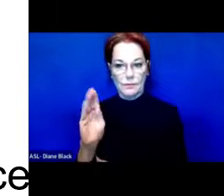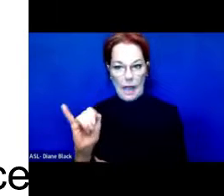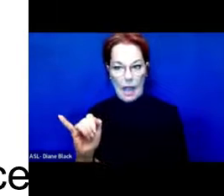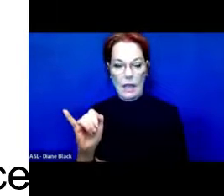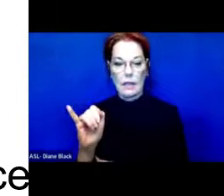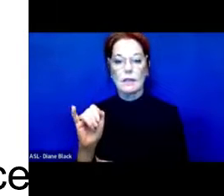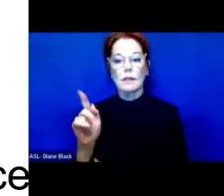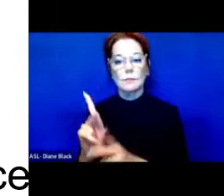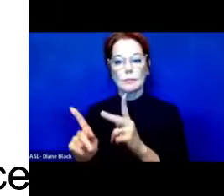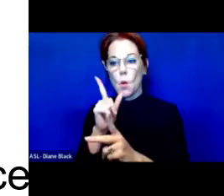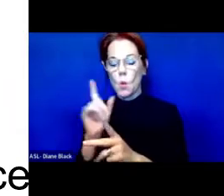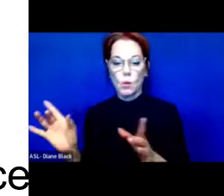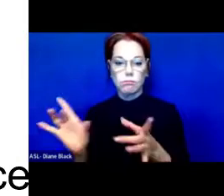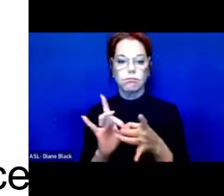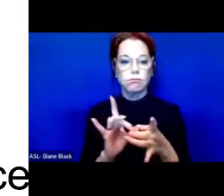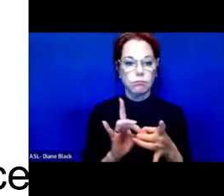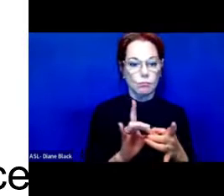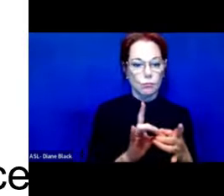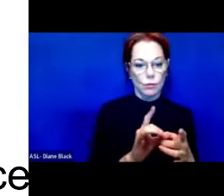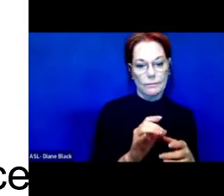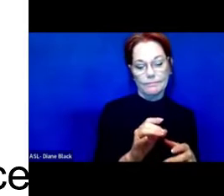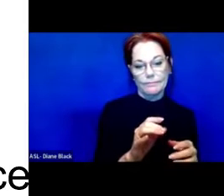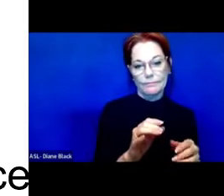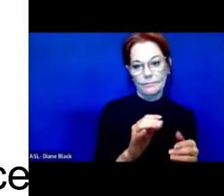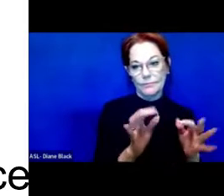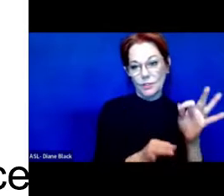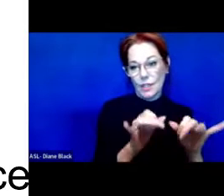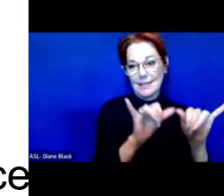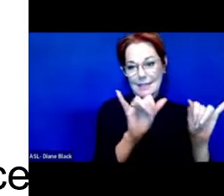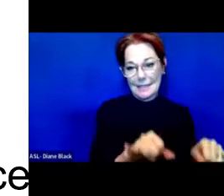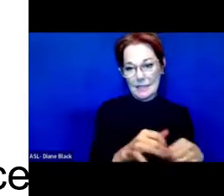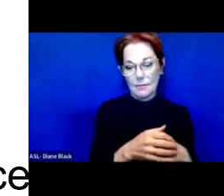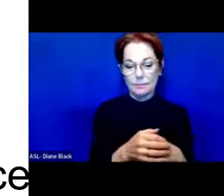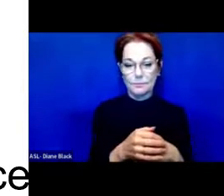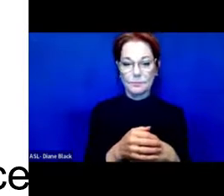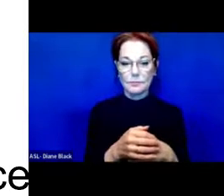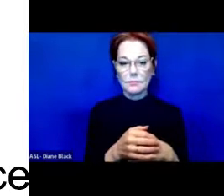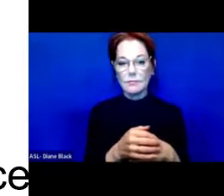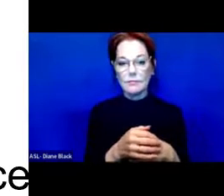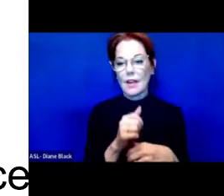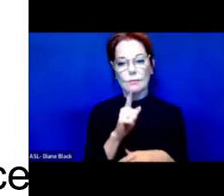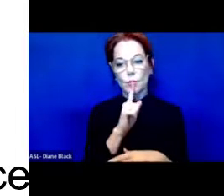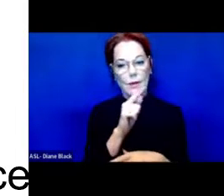something that surprised a lot of us doing the work. And probably not many of you that are more heavily involved in the